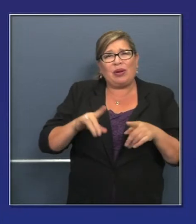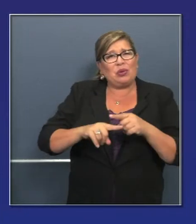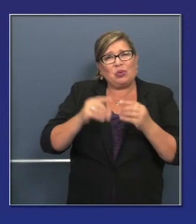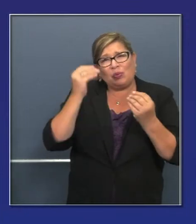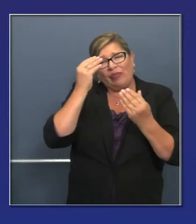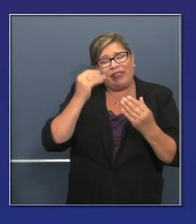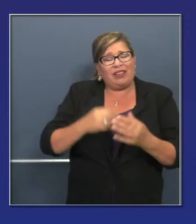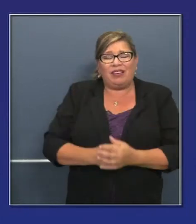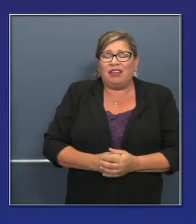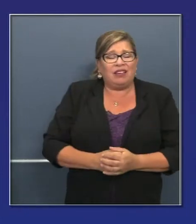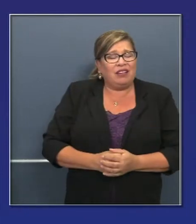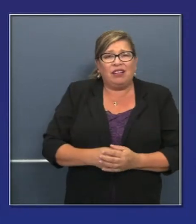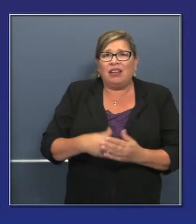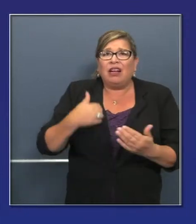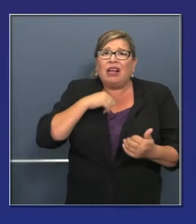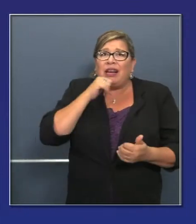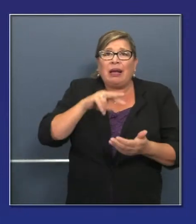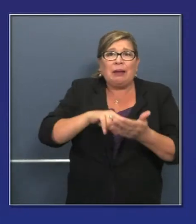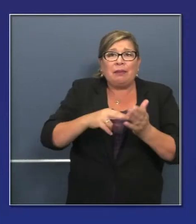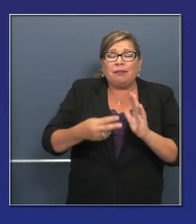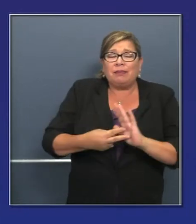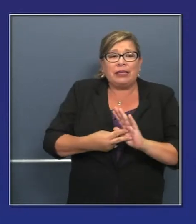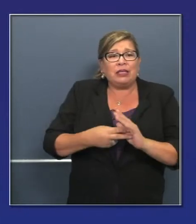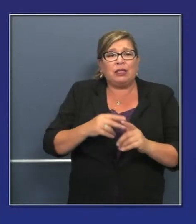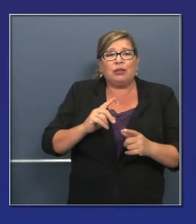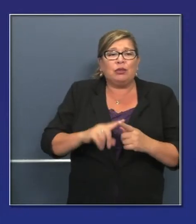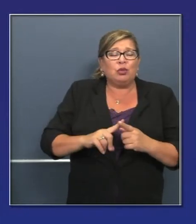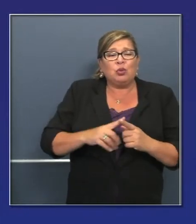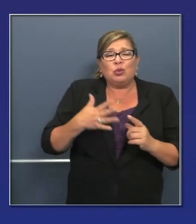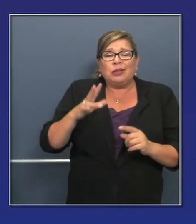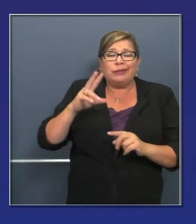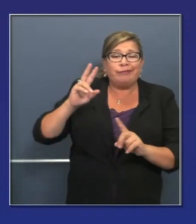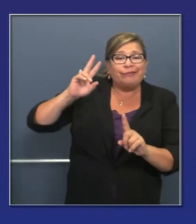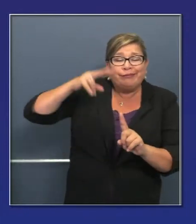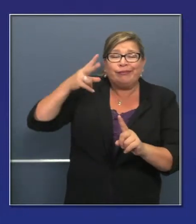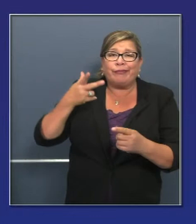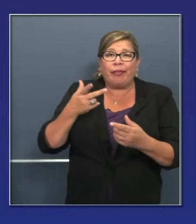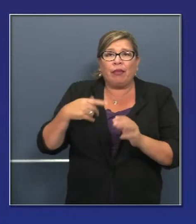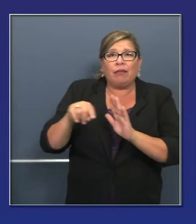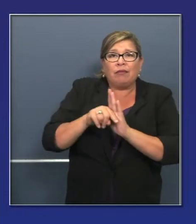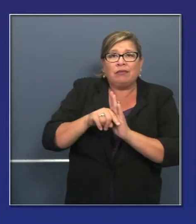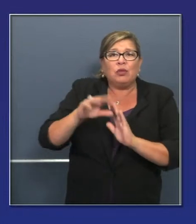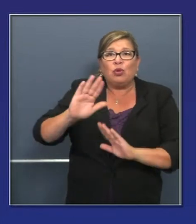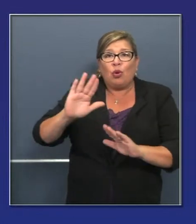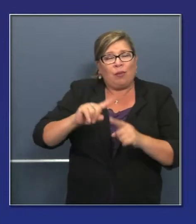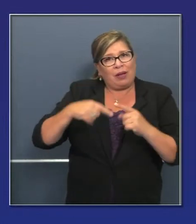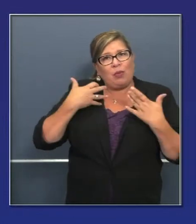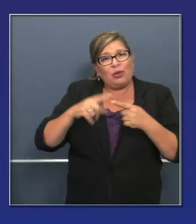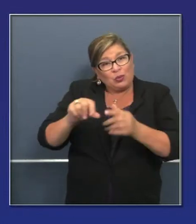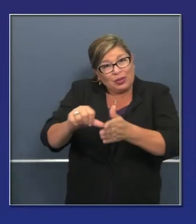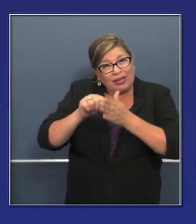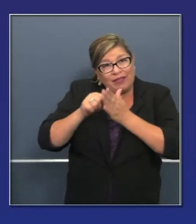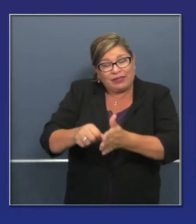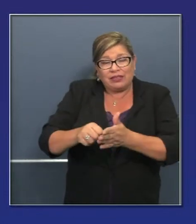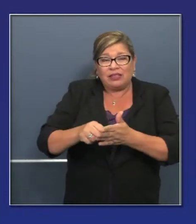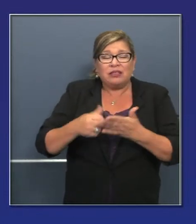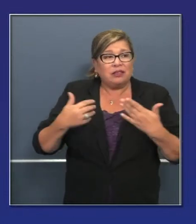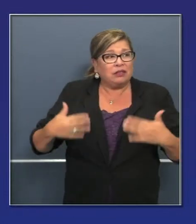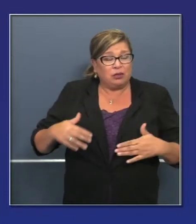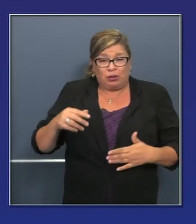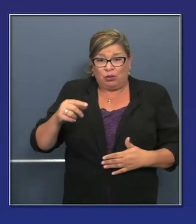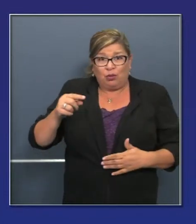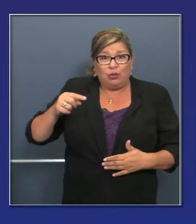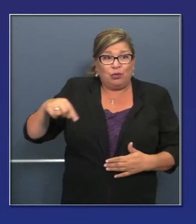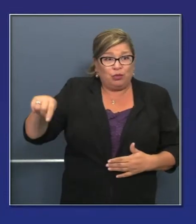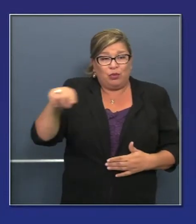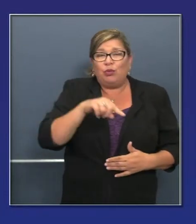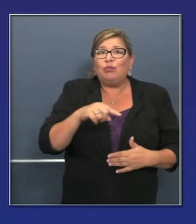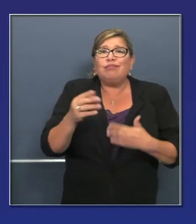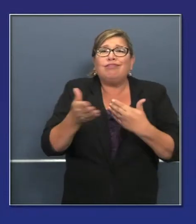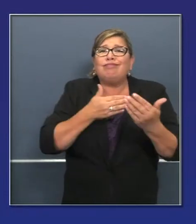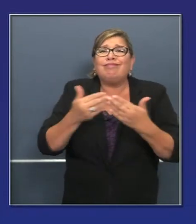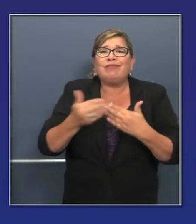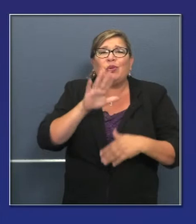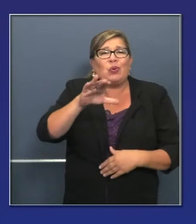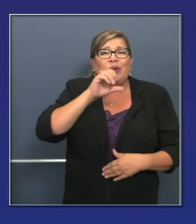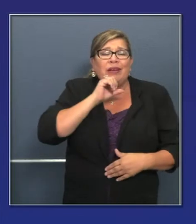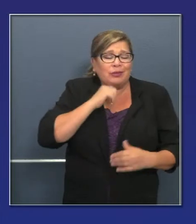appointed not to be patronizing but to emphasize that people regardless of their age that have